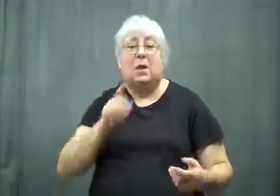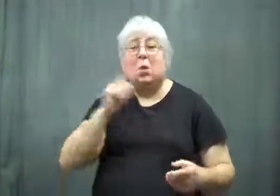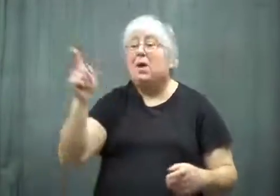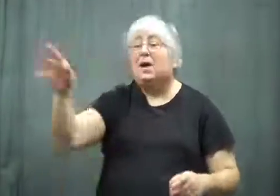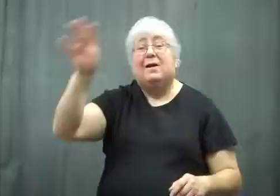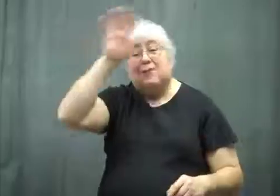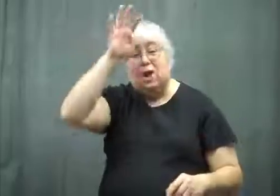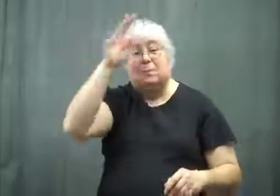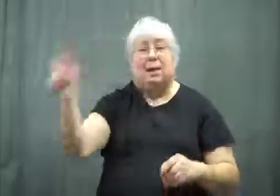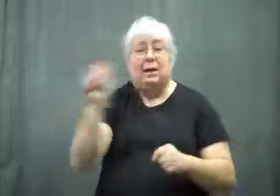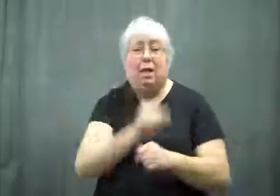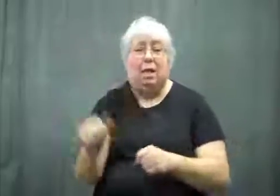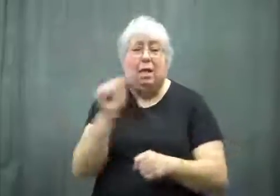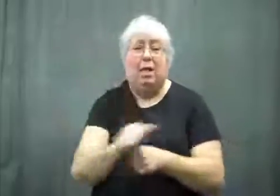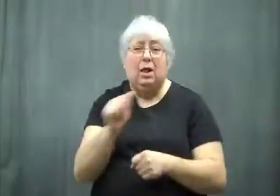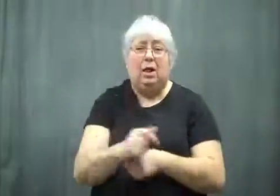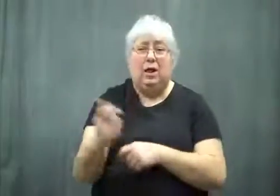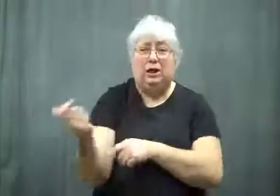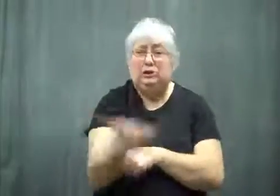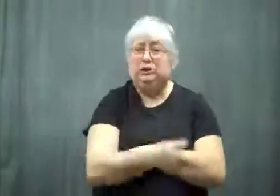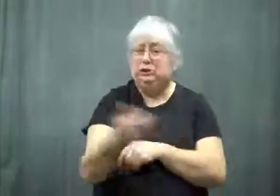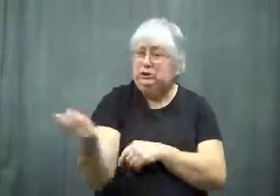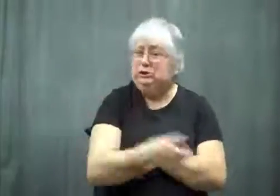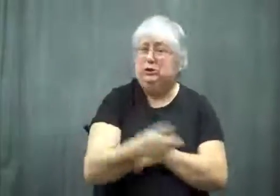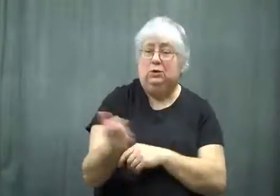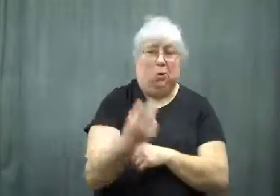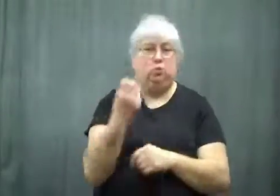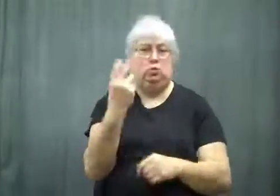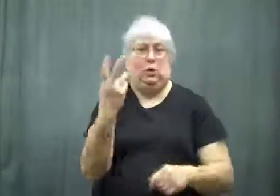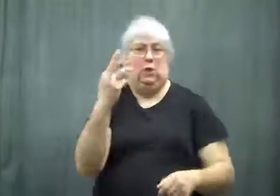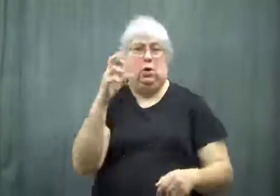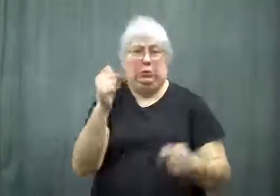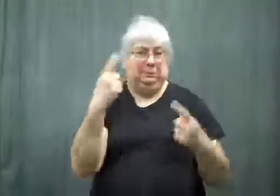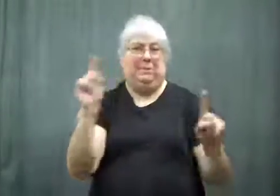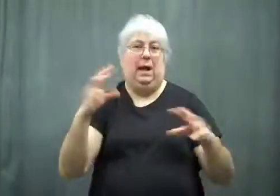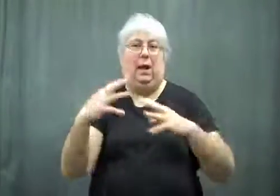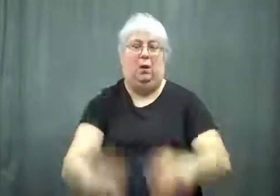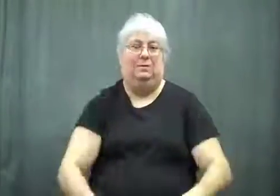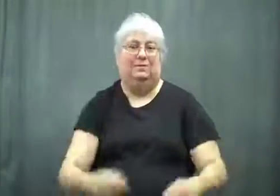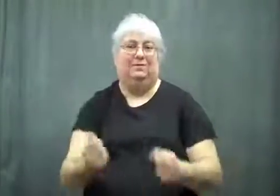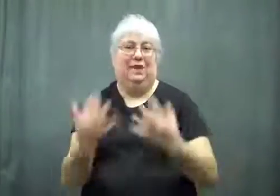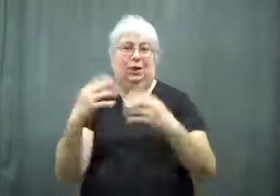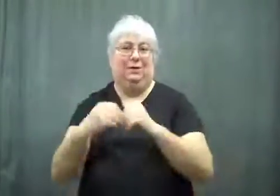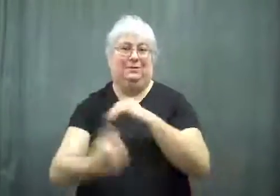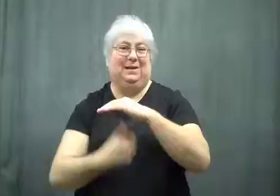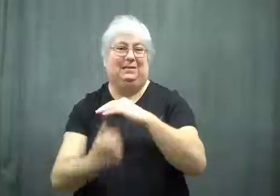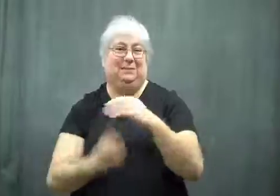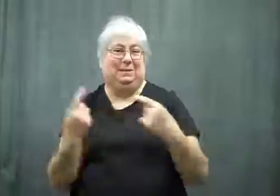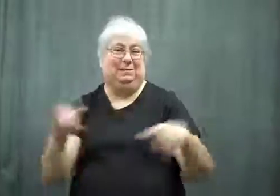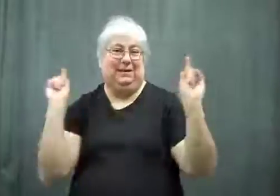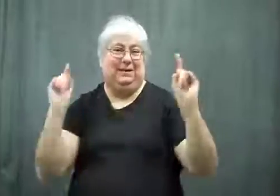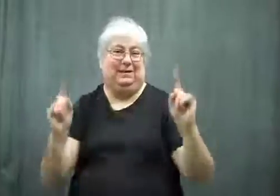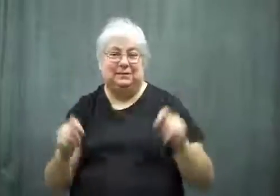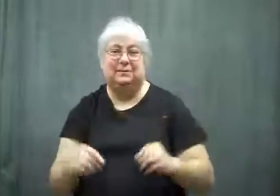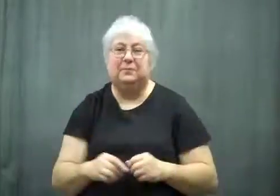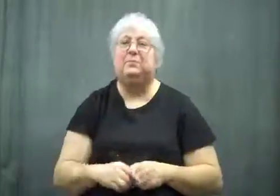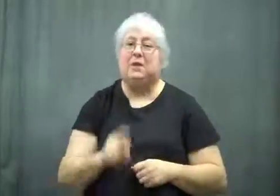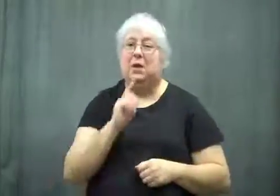It took firefighters 12 hours to put the blaze out.